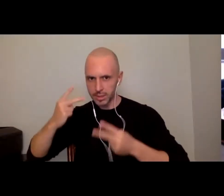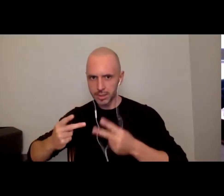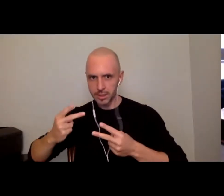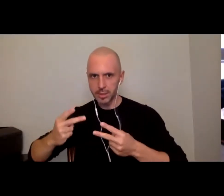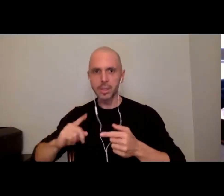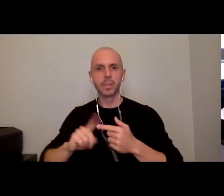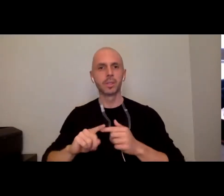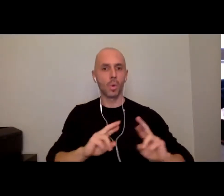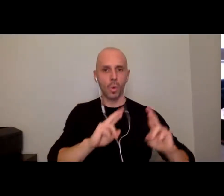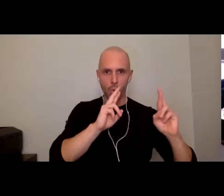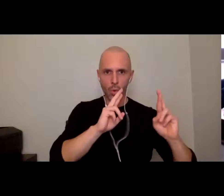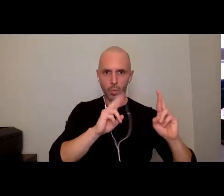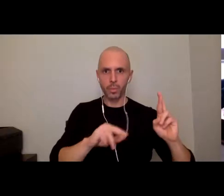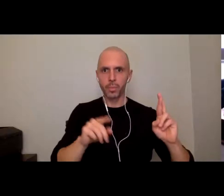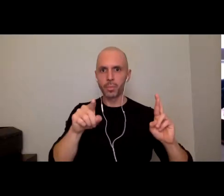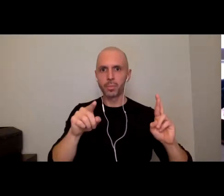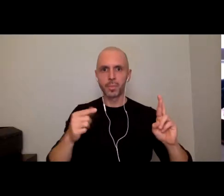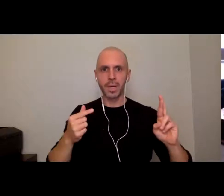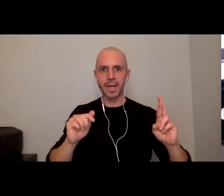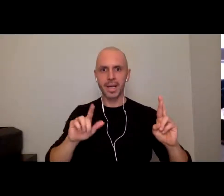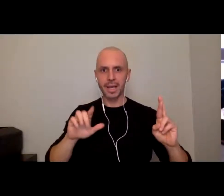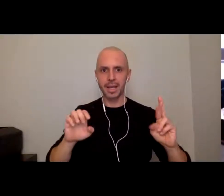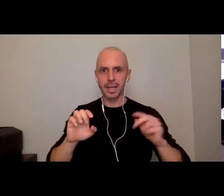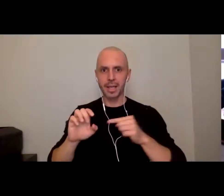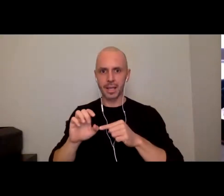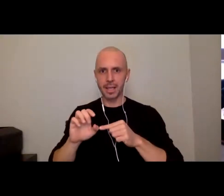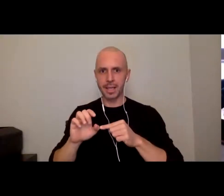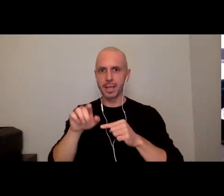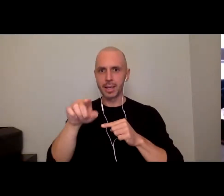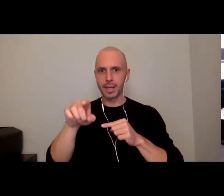so here i'm honored and i'm so sorry to interrupt you we don't care in slides, we don't see your